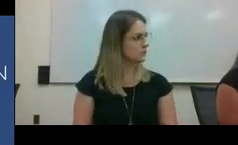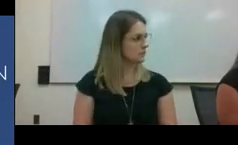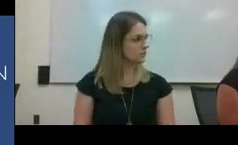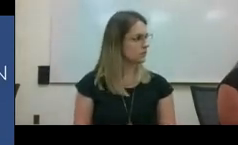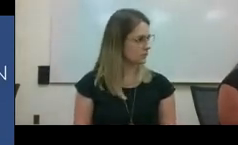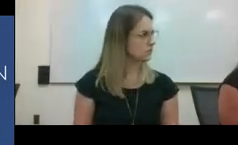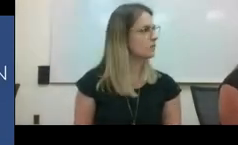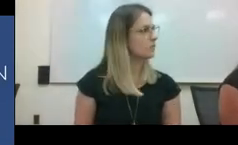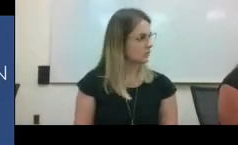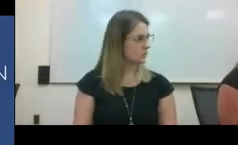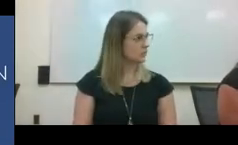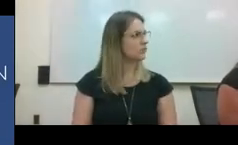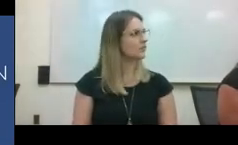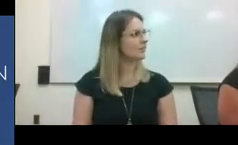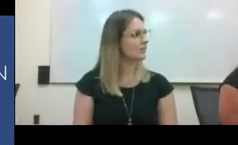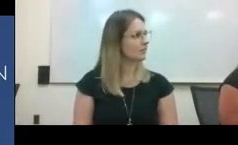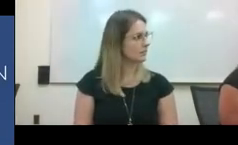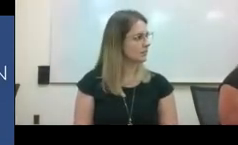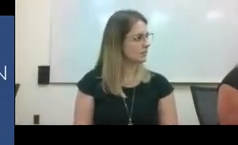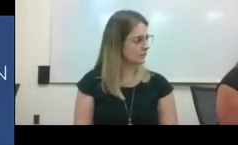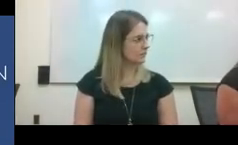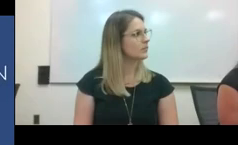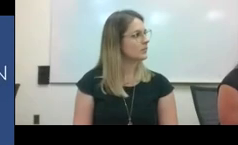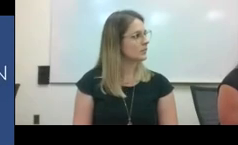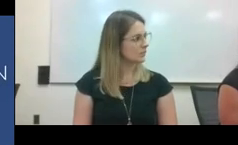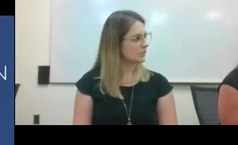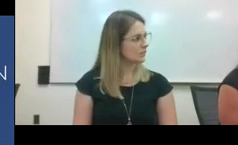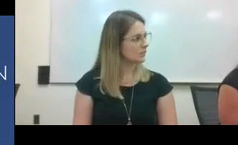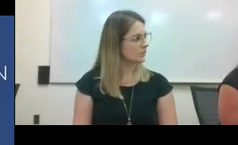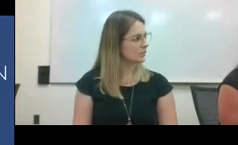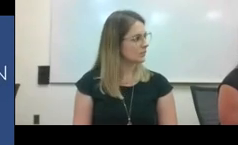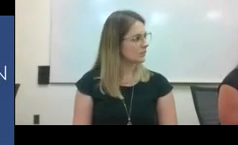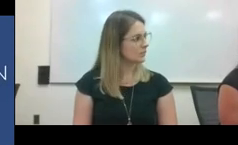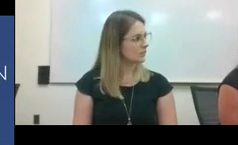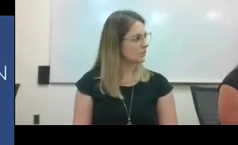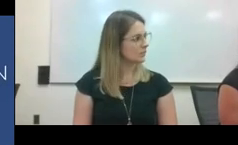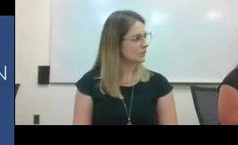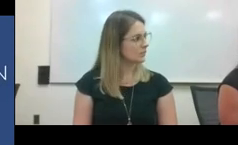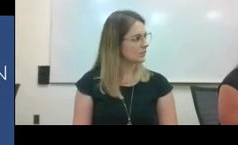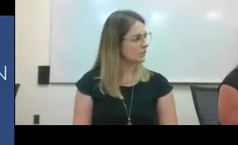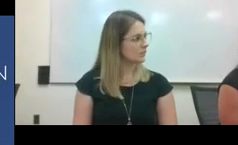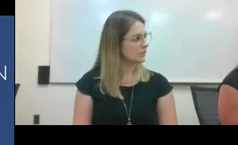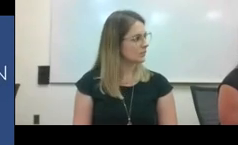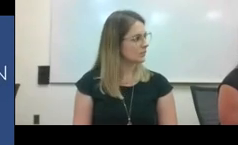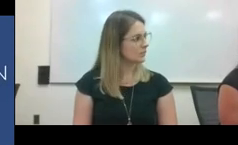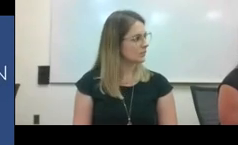Corinne, thank you so much for reminding us that storytelling and getting language through questions happens